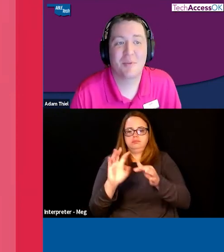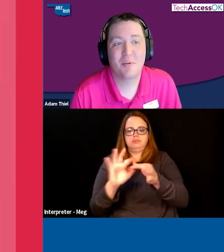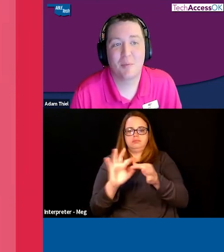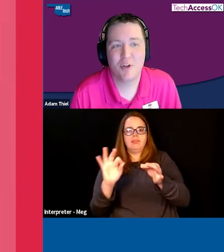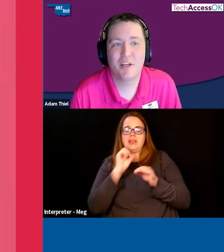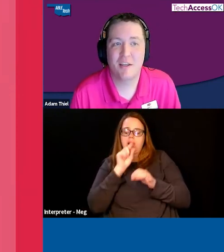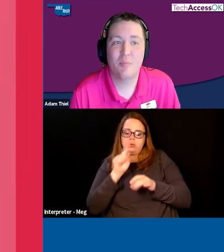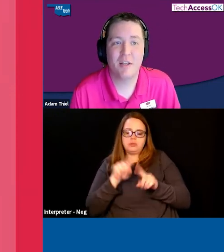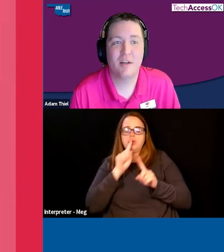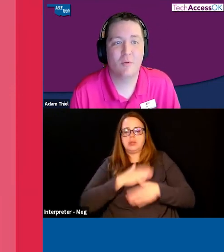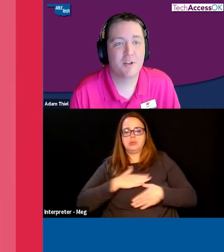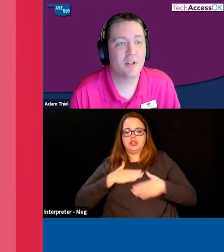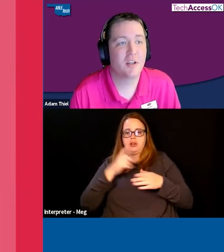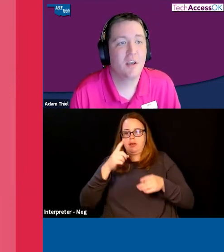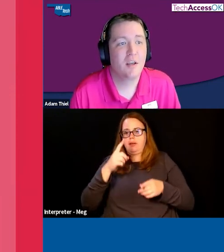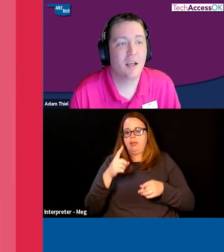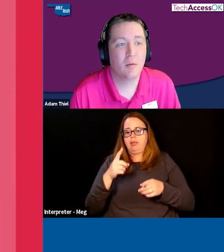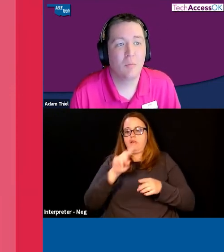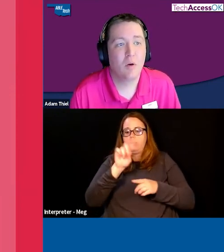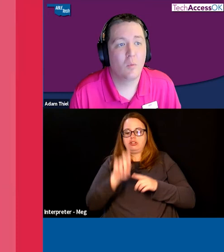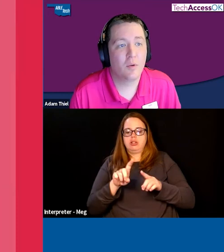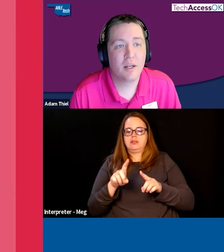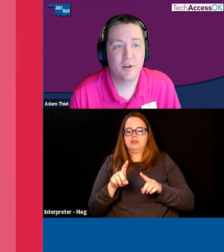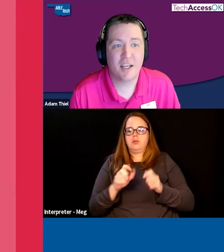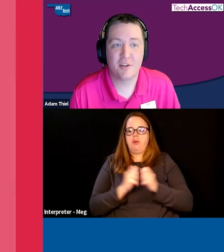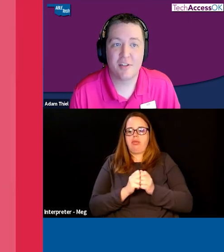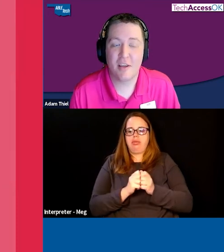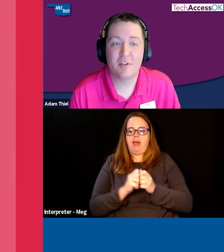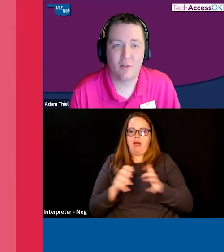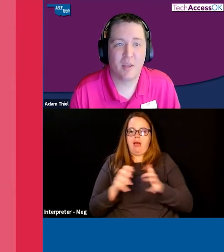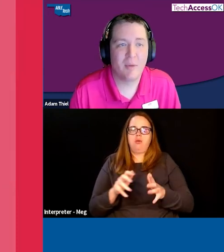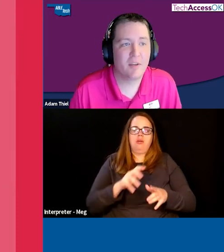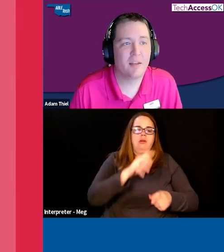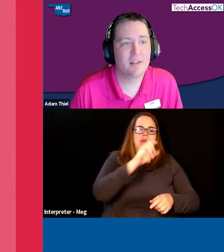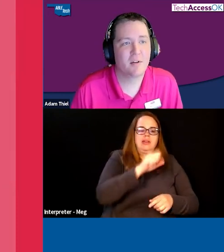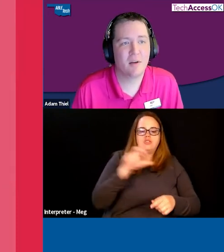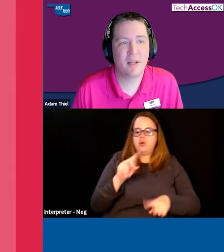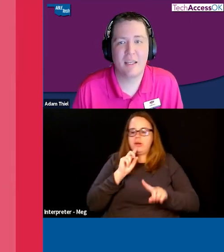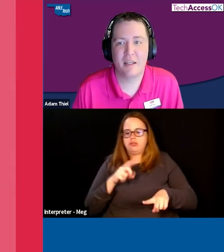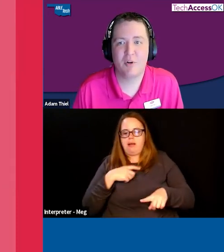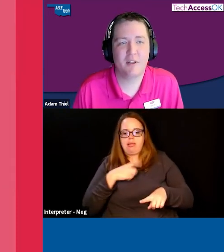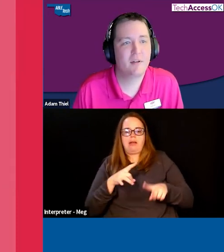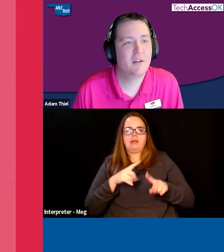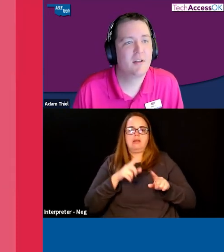but I really appreciate the open-ended question. Were there any other challenges that you haven't told me about yet? That's a great way to get input.